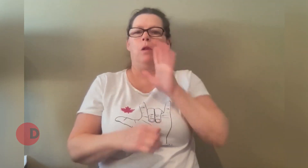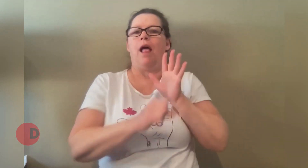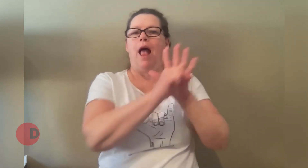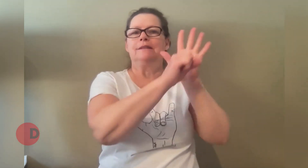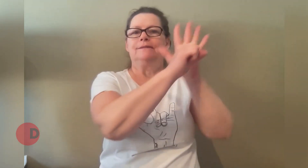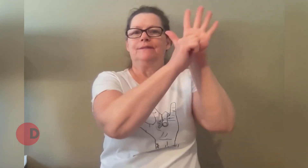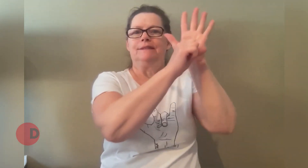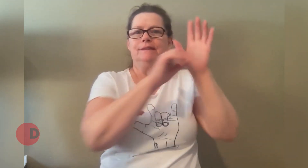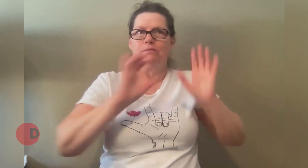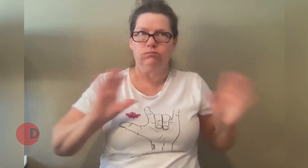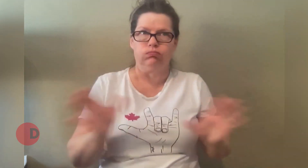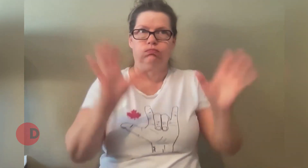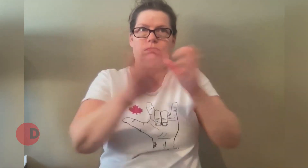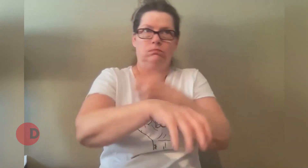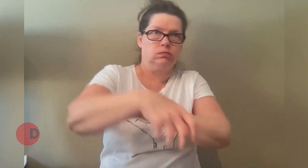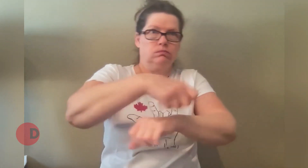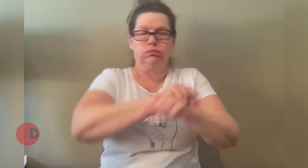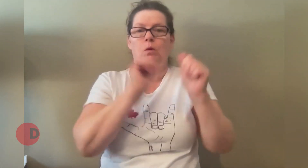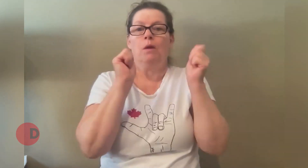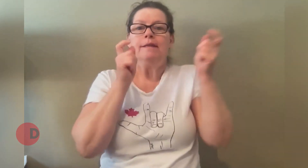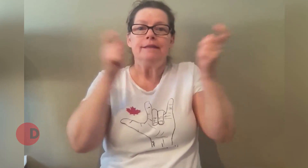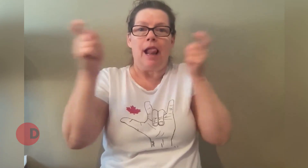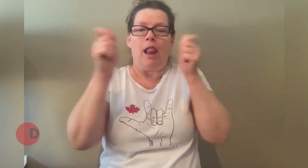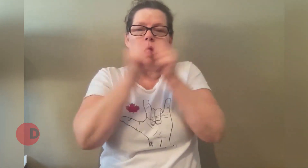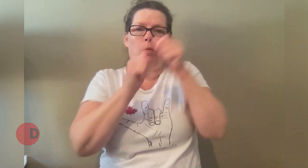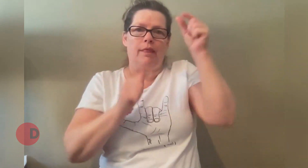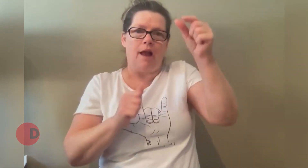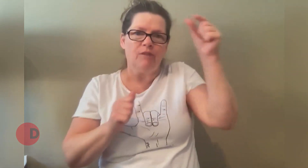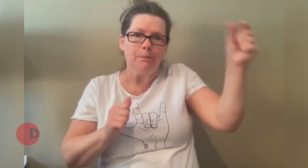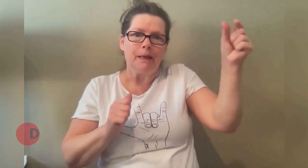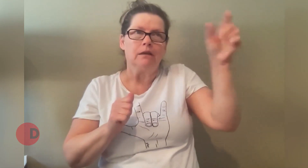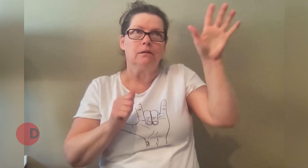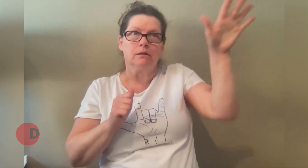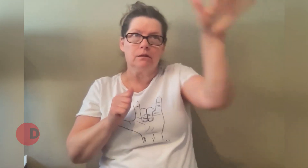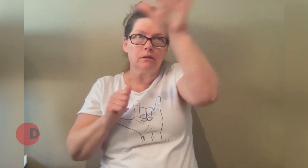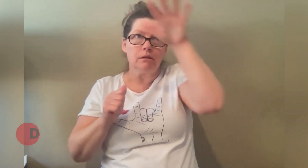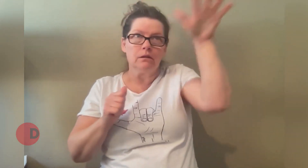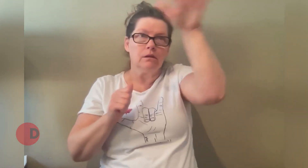for us in dealing with the government.